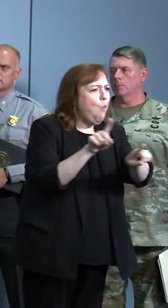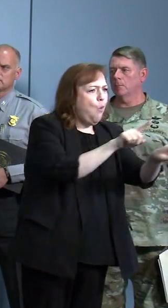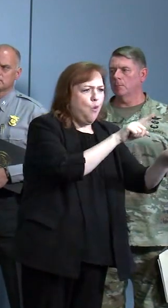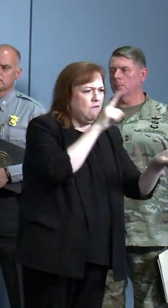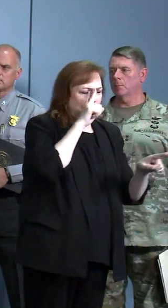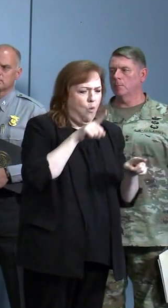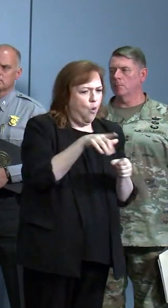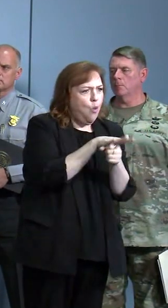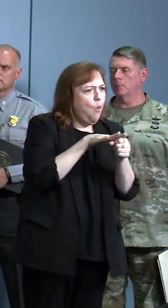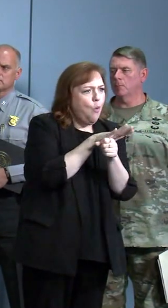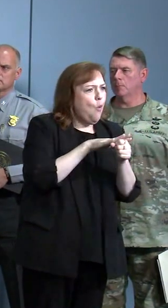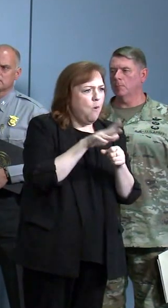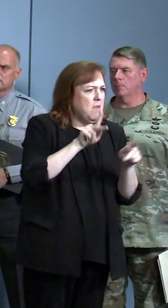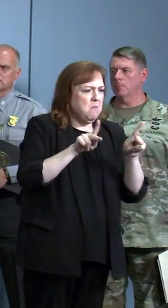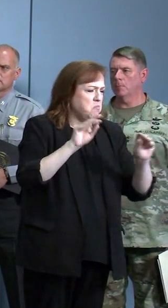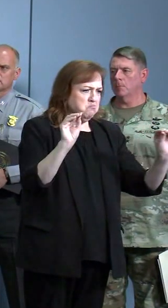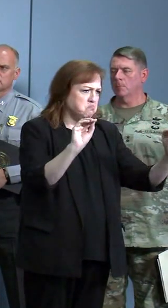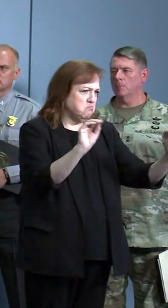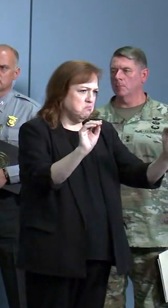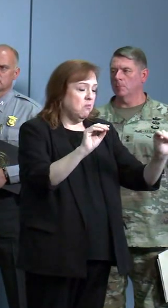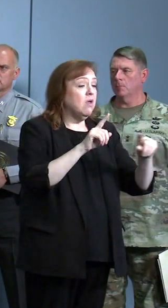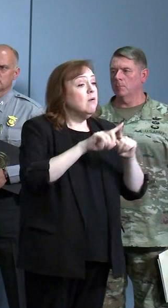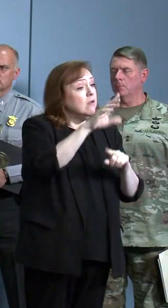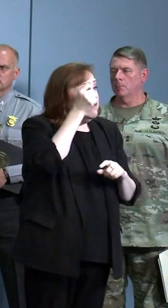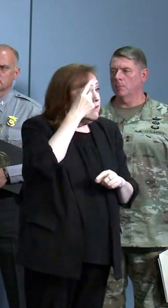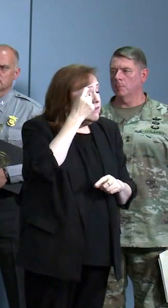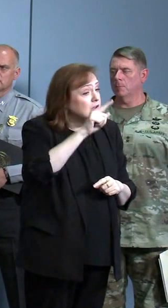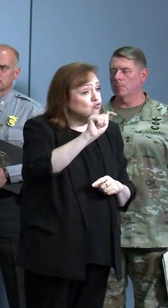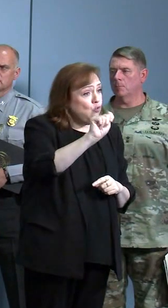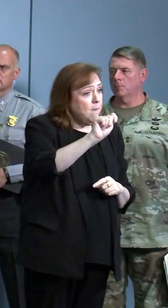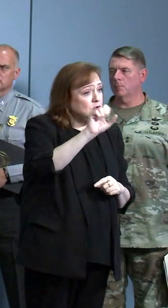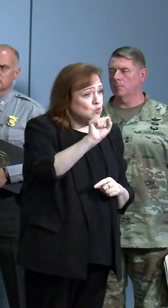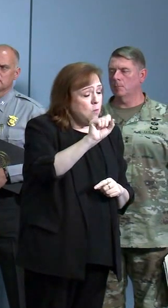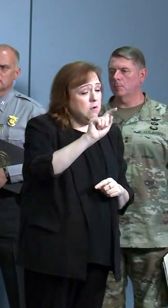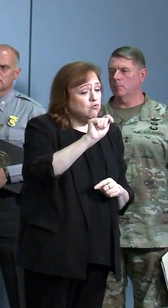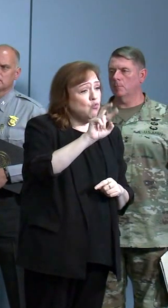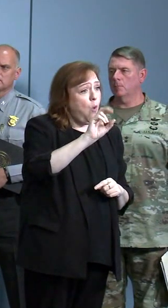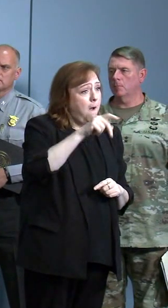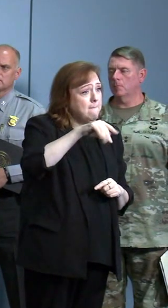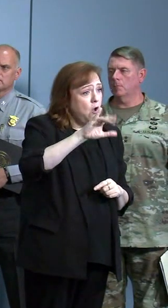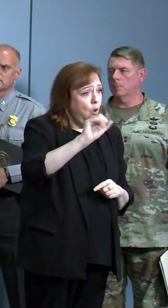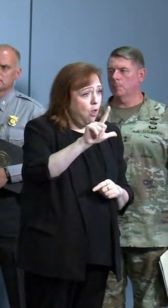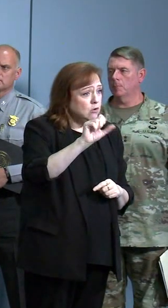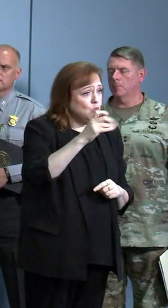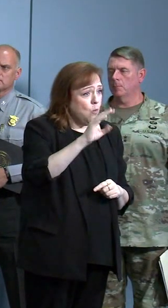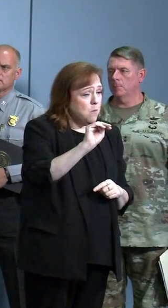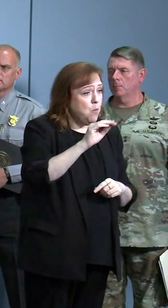. But when you do have tropical